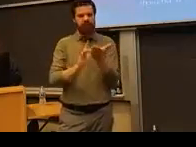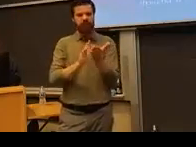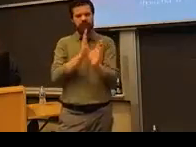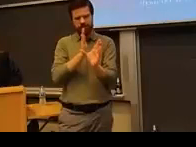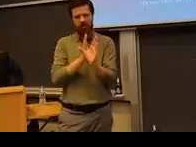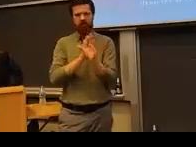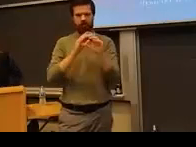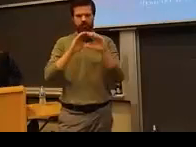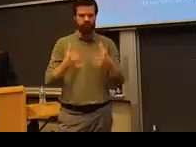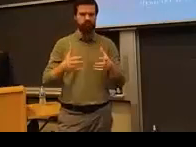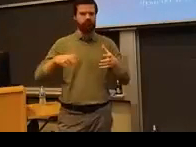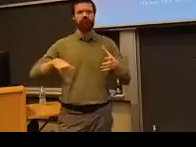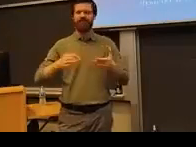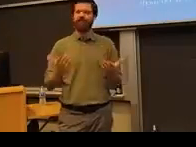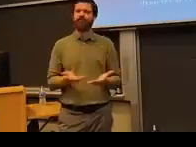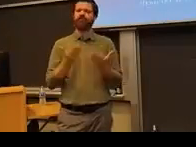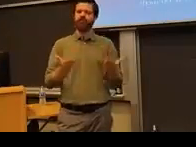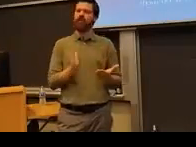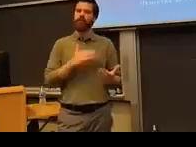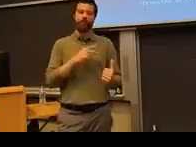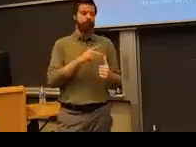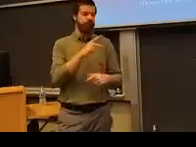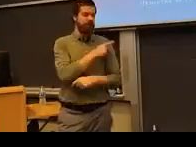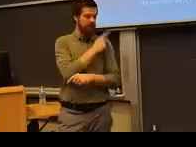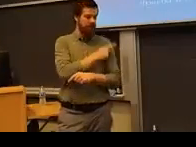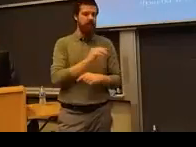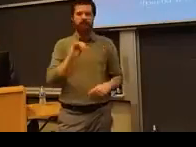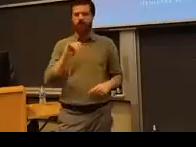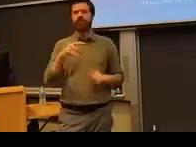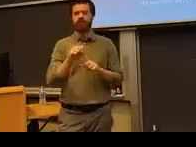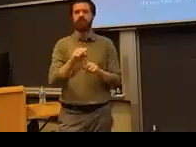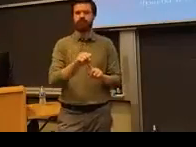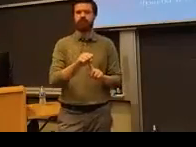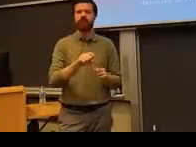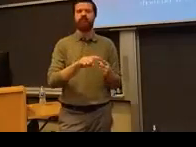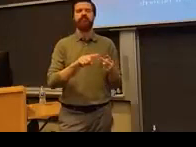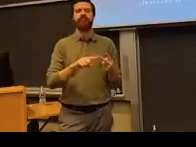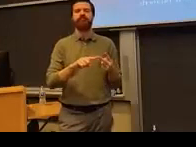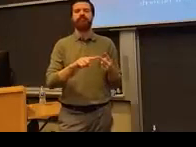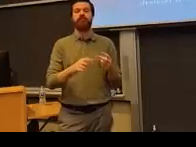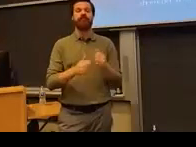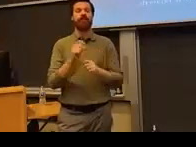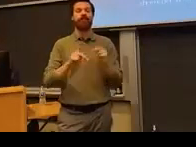so we have our Primary Care clinic at myips and uh most people are familiar with the imip